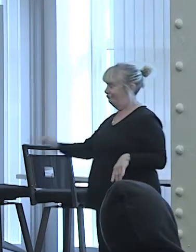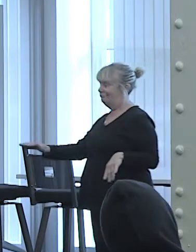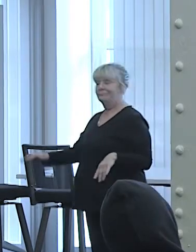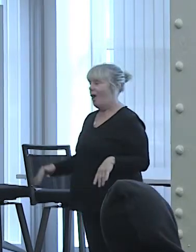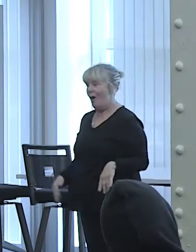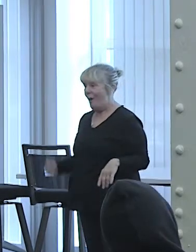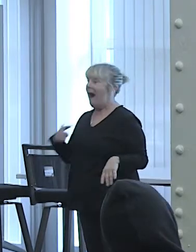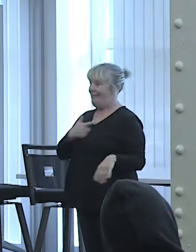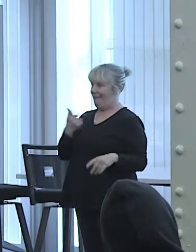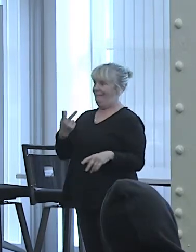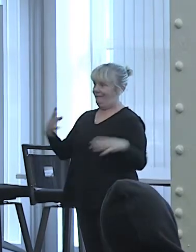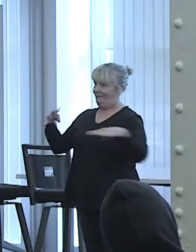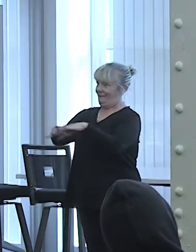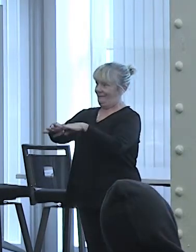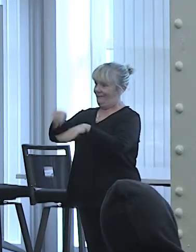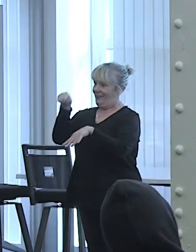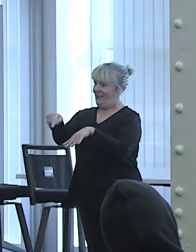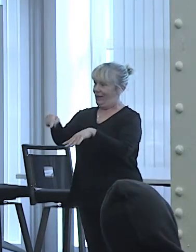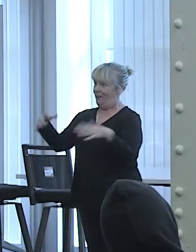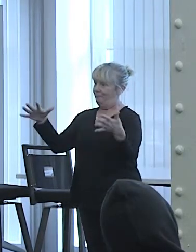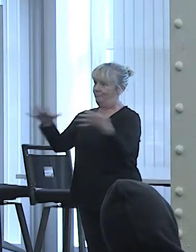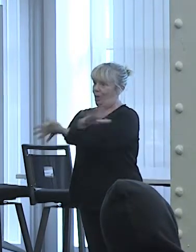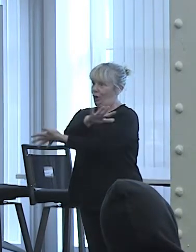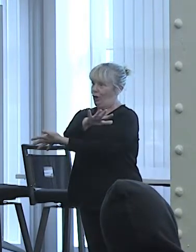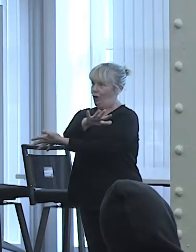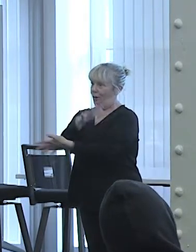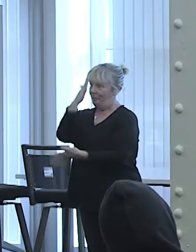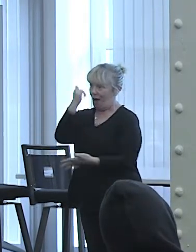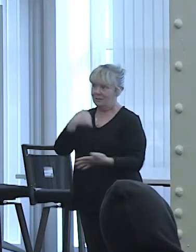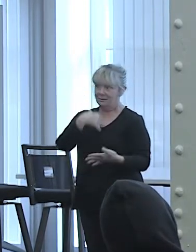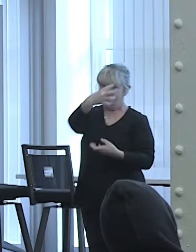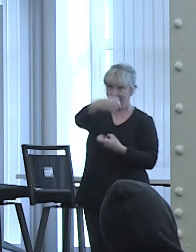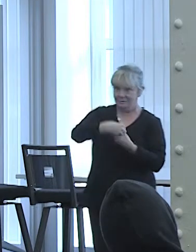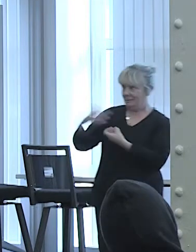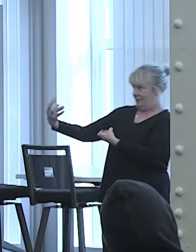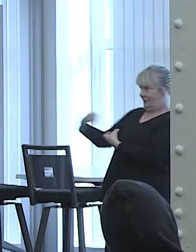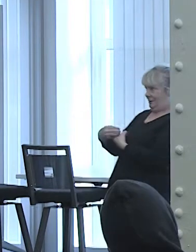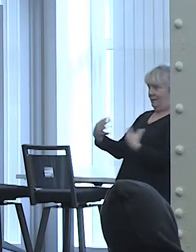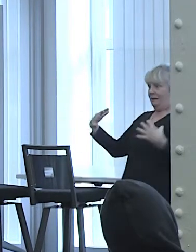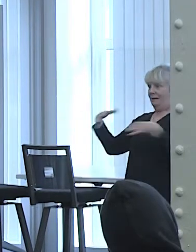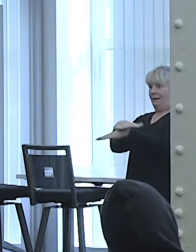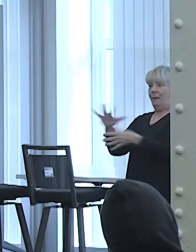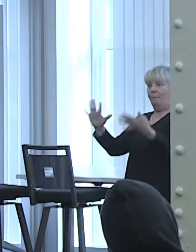My existence blurs those lines.